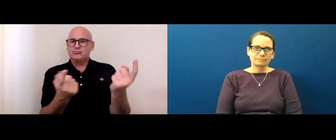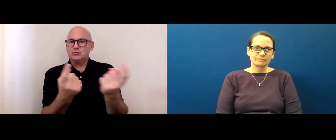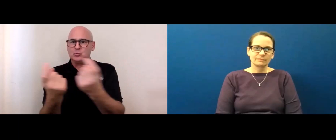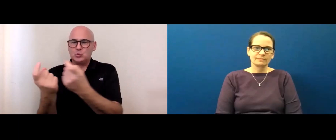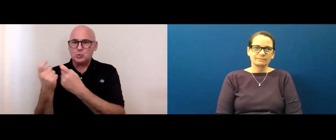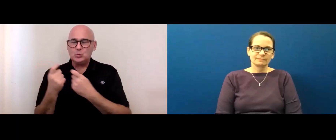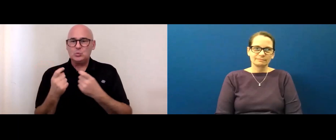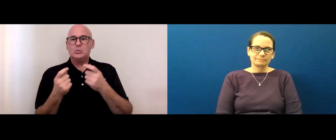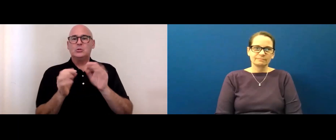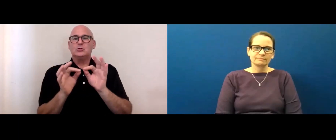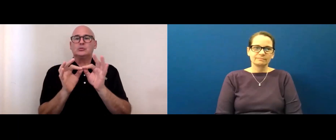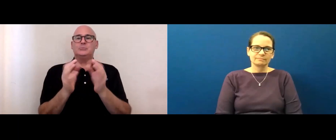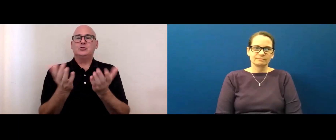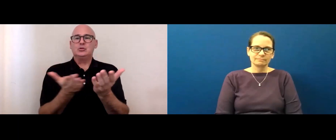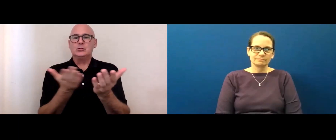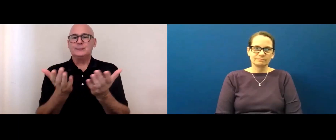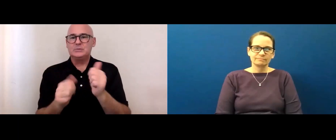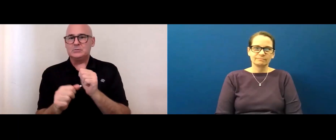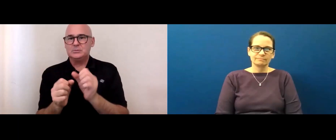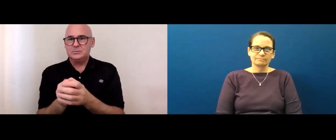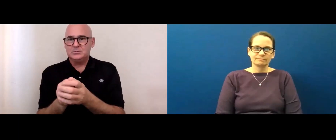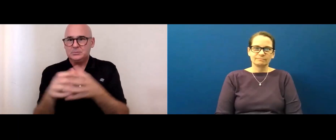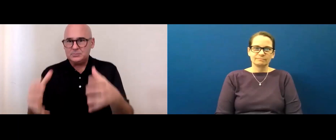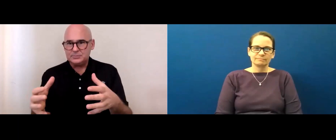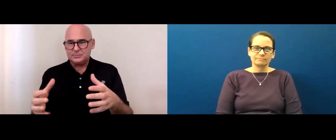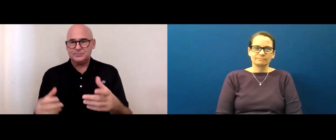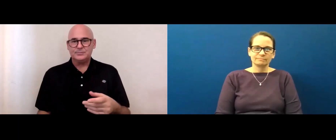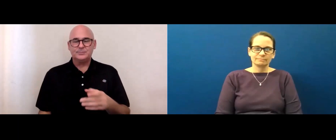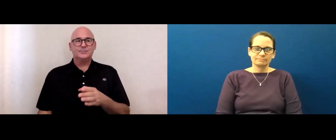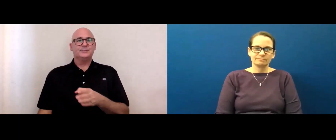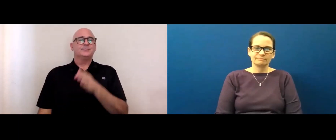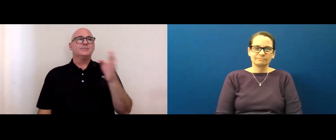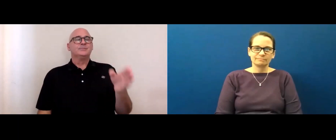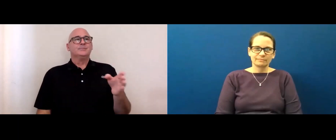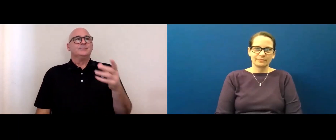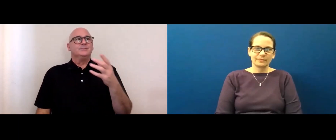we need to do some recruitment of interpreting services and expand that as well